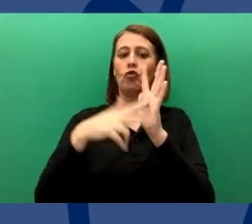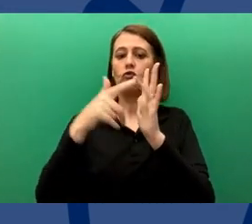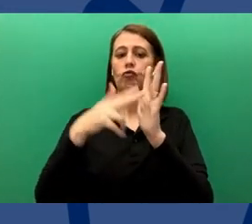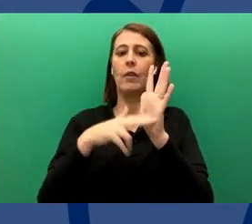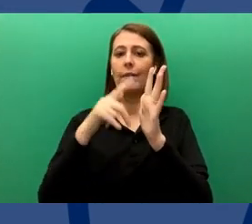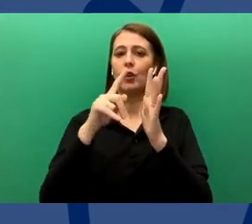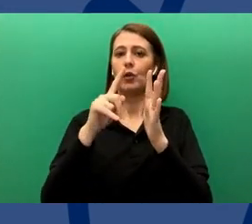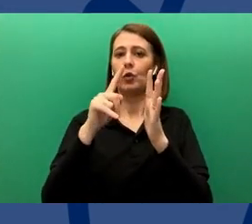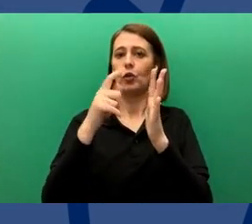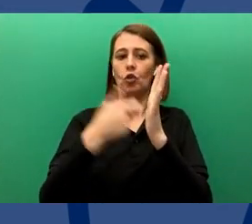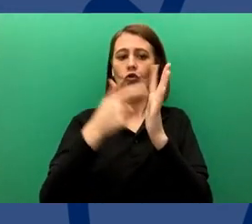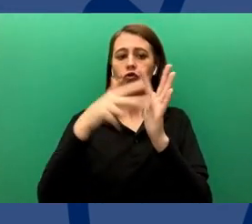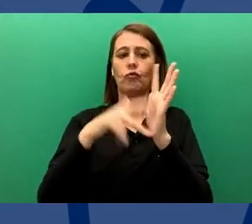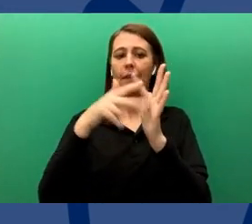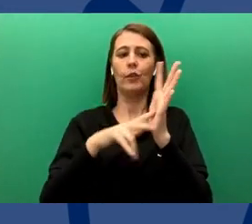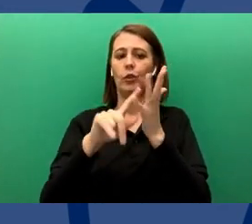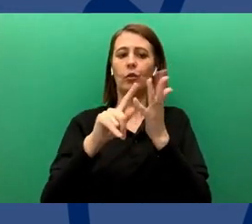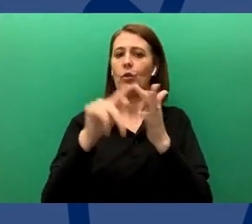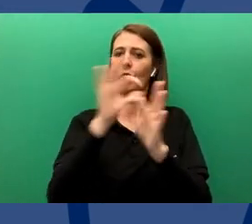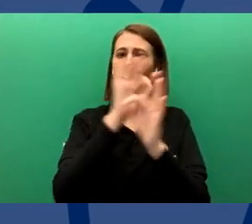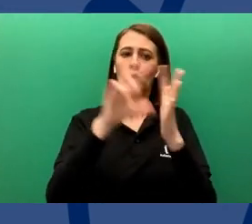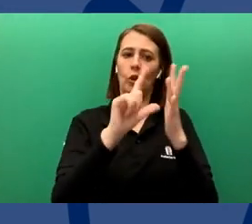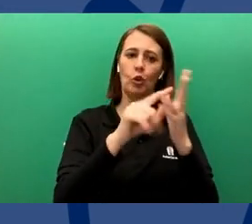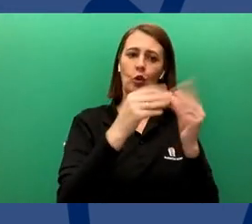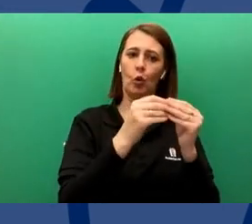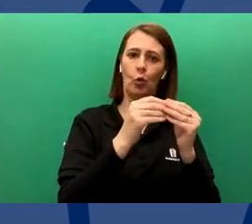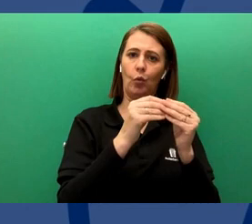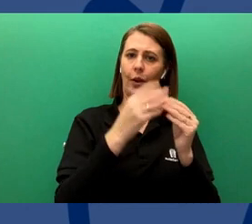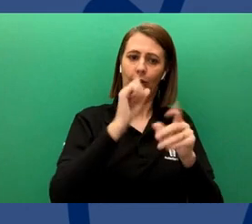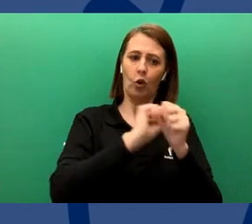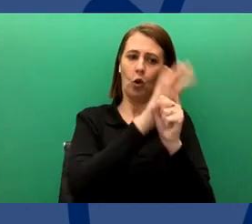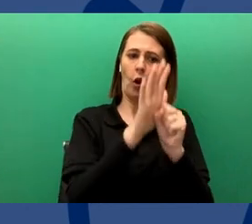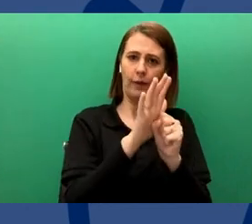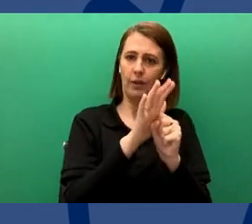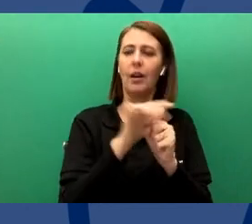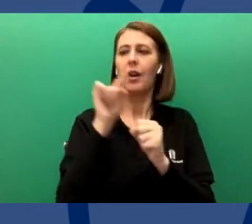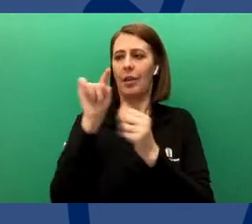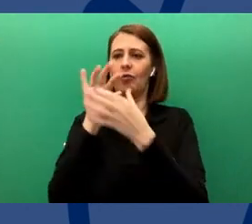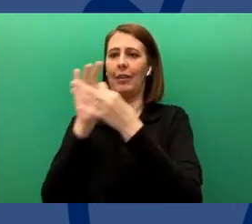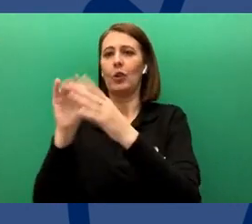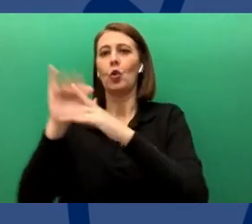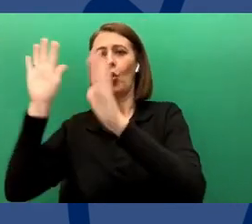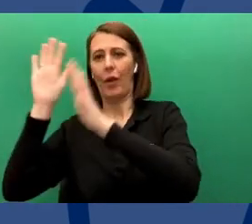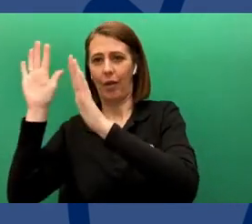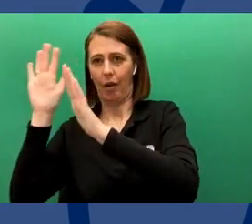COVID, that's to do with the weather, and that is not an application that you should